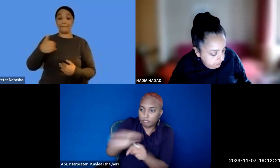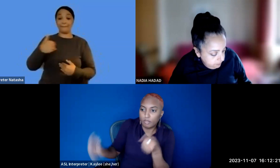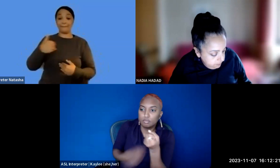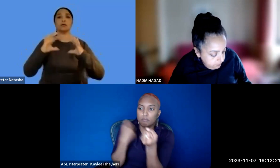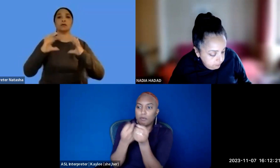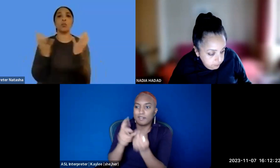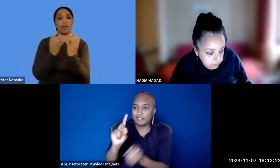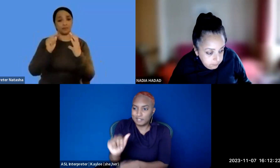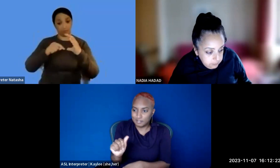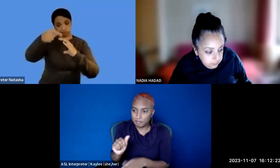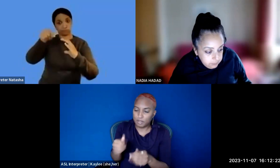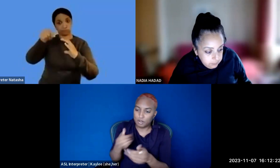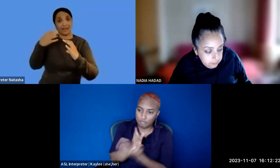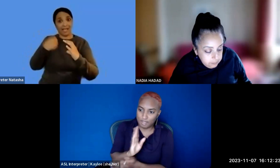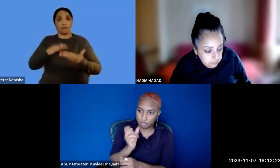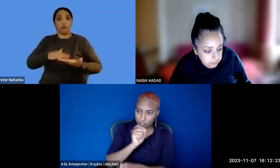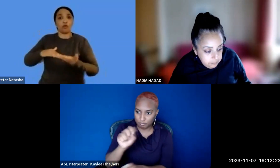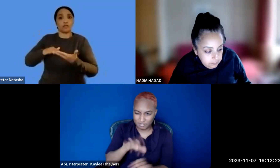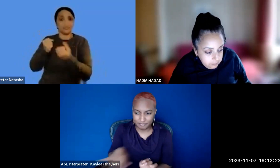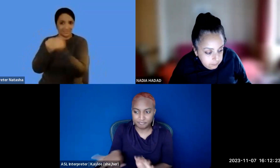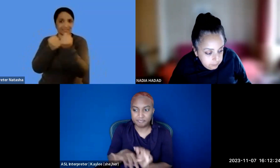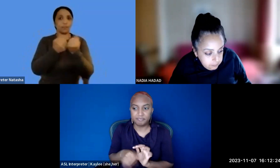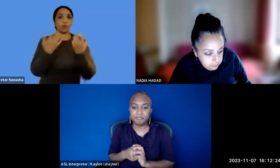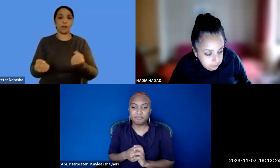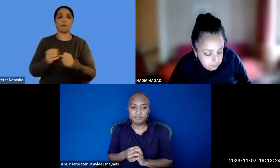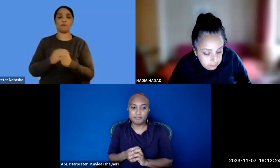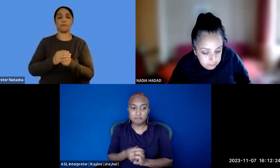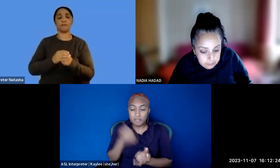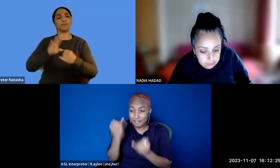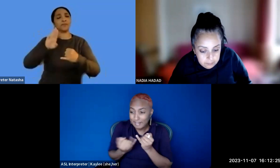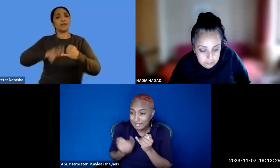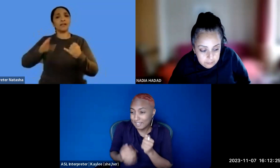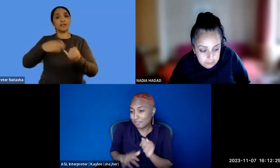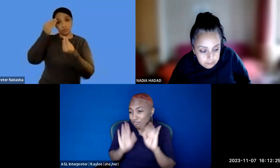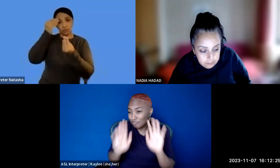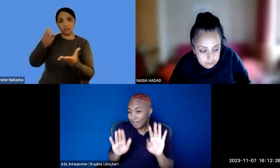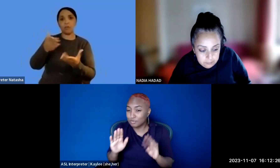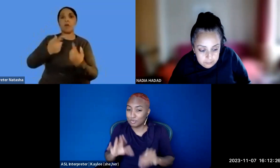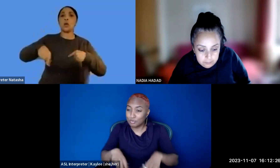It's good for us to have these events so we can also listen to you